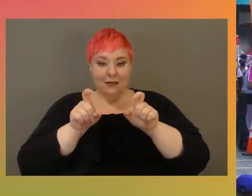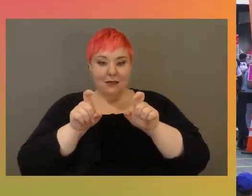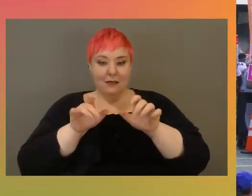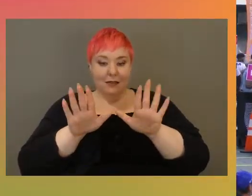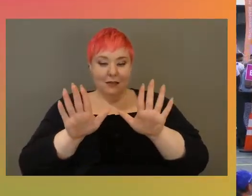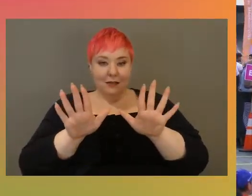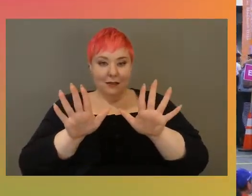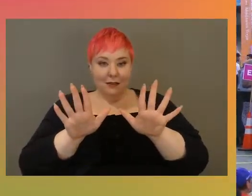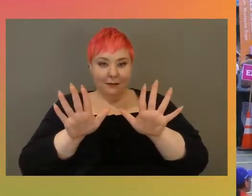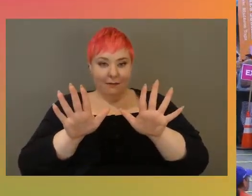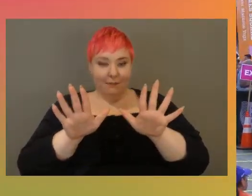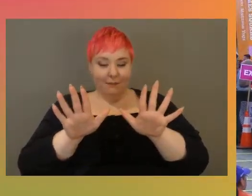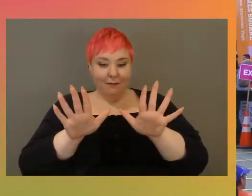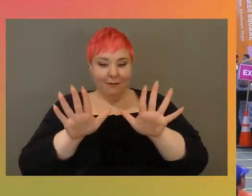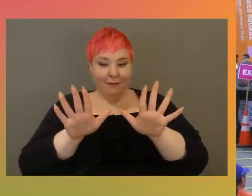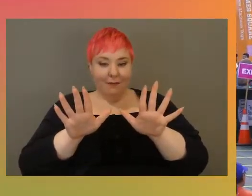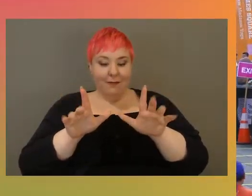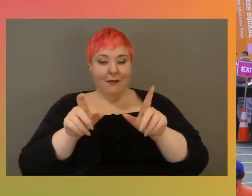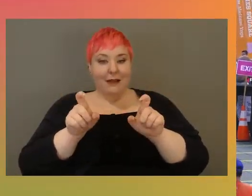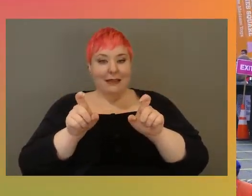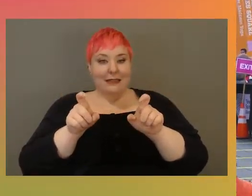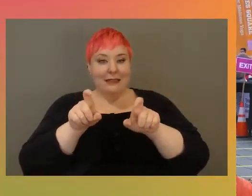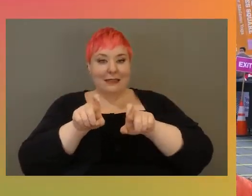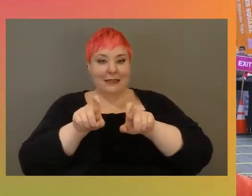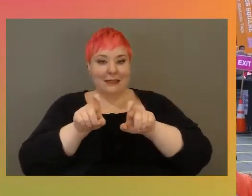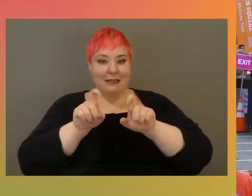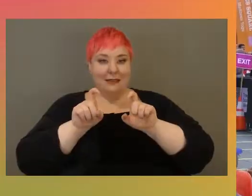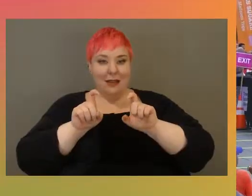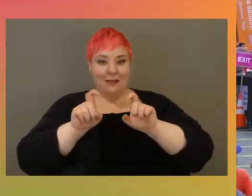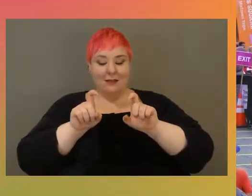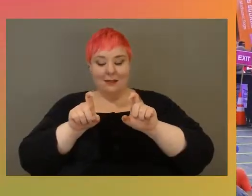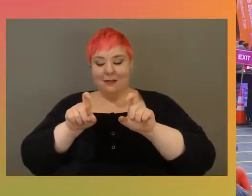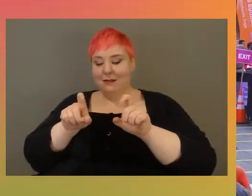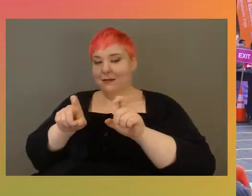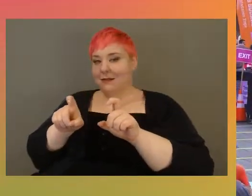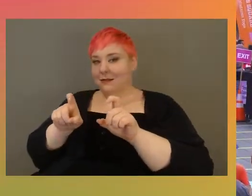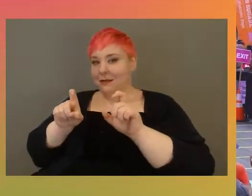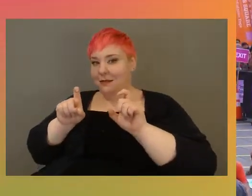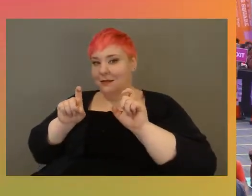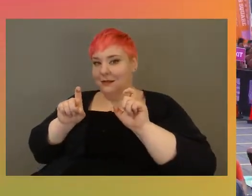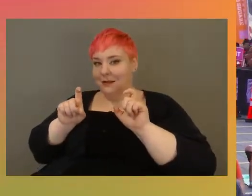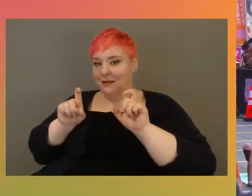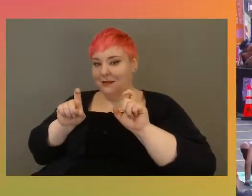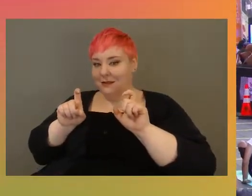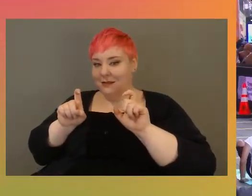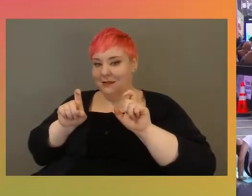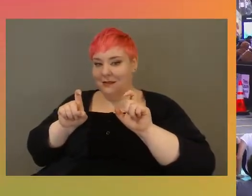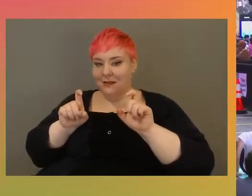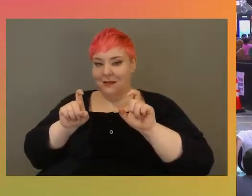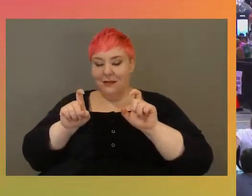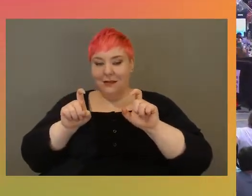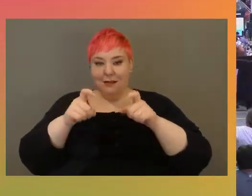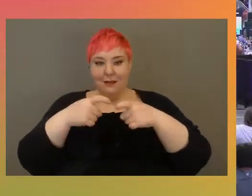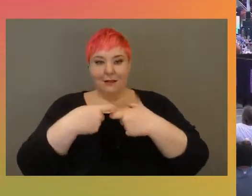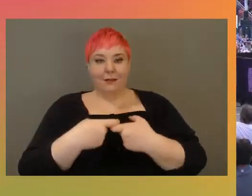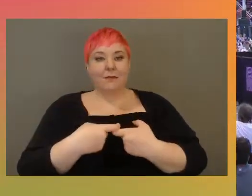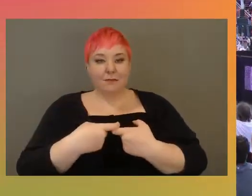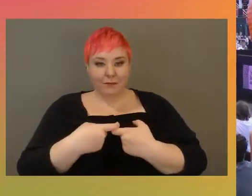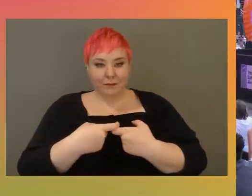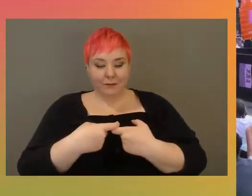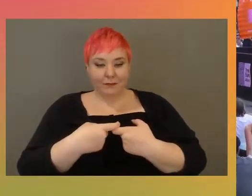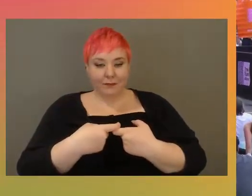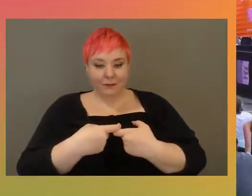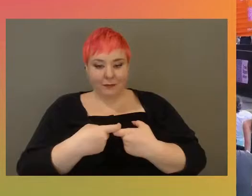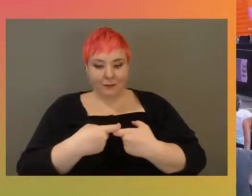LEANED BACK.